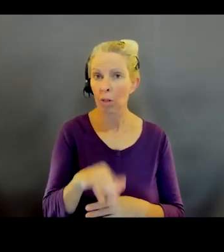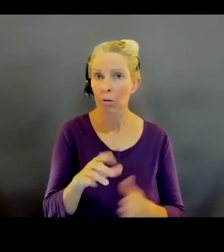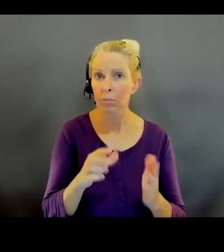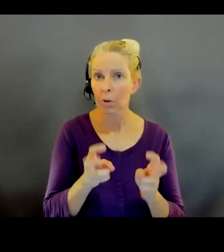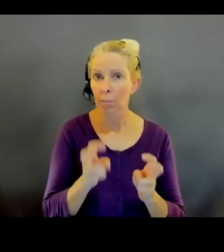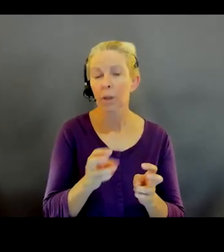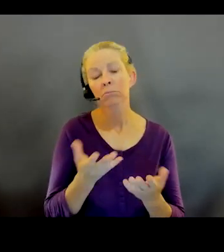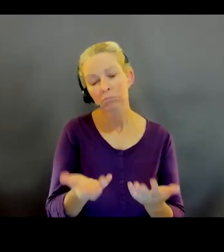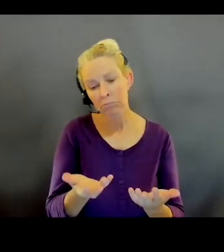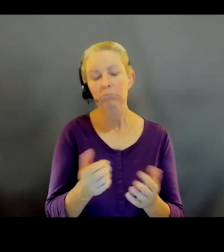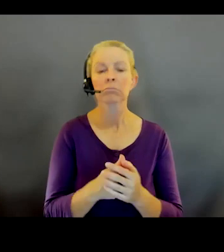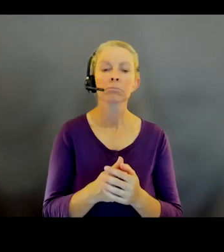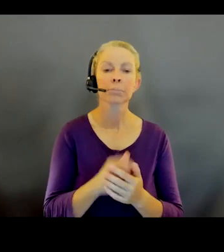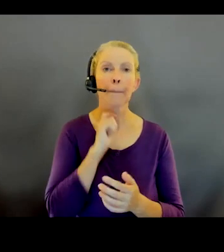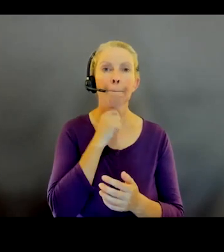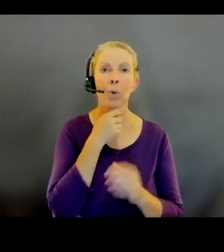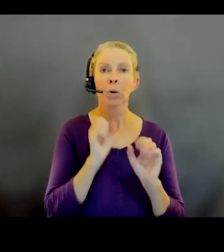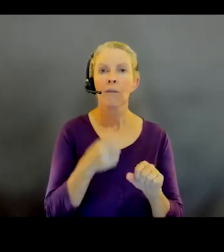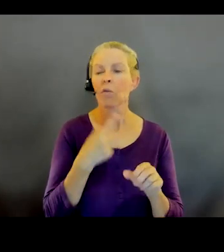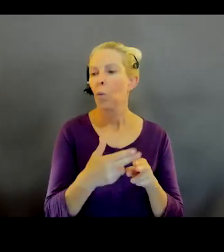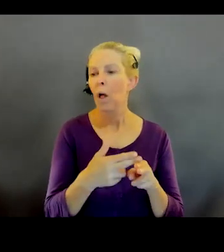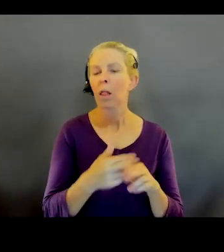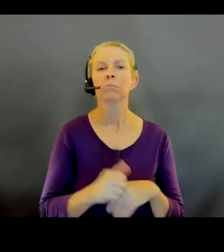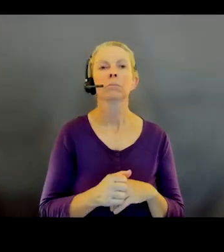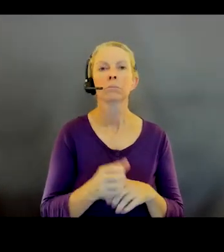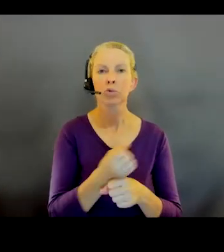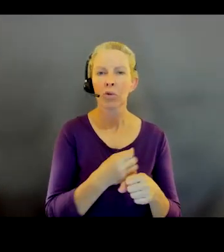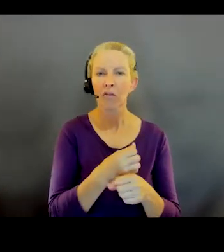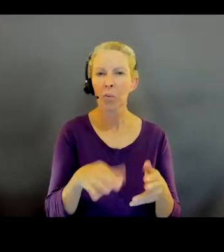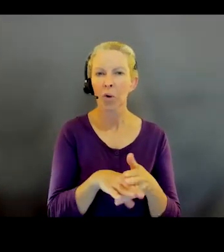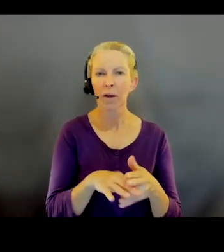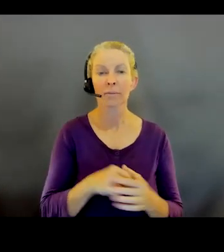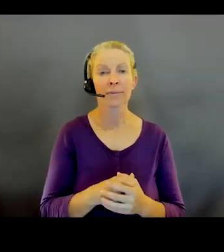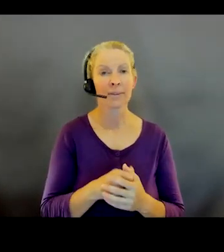to put me on on mute for a little while, go get a coffee break, because those are some of the